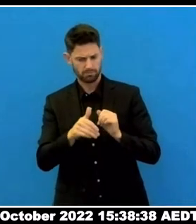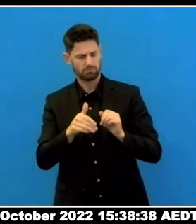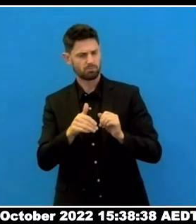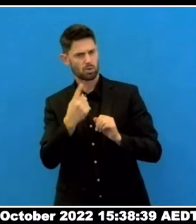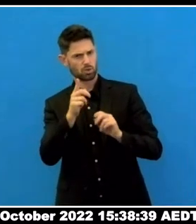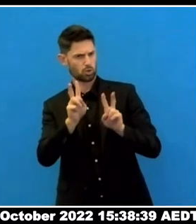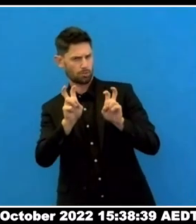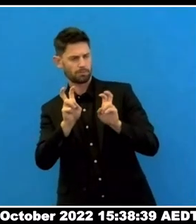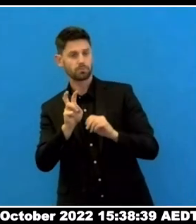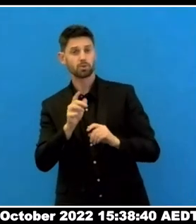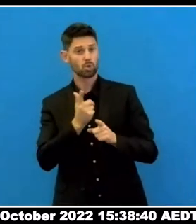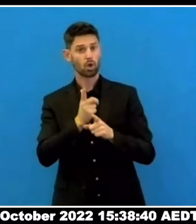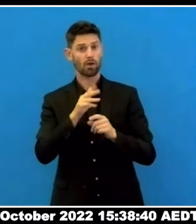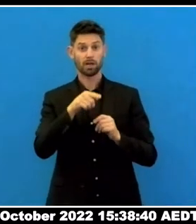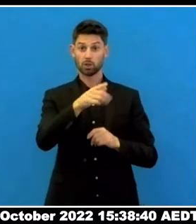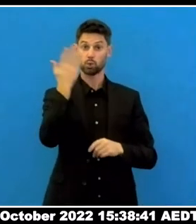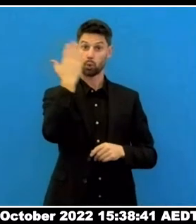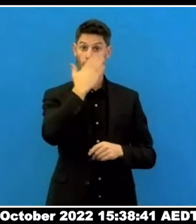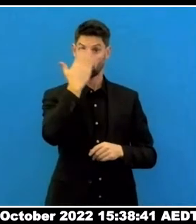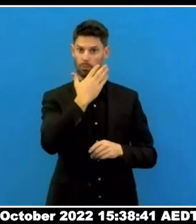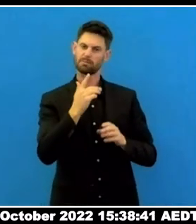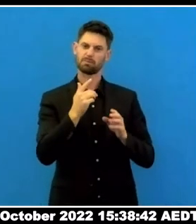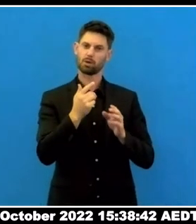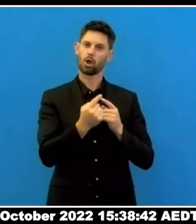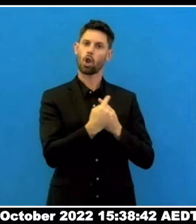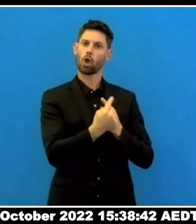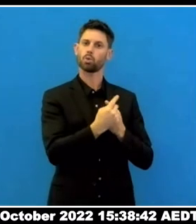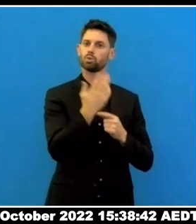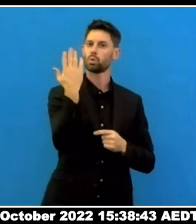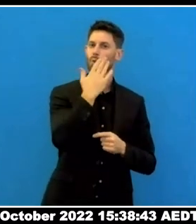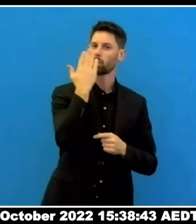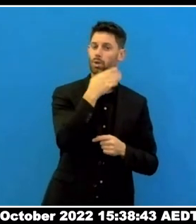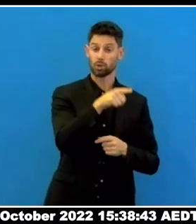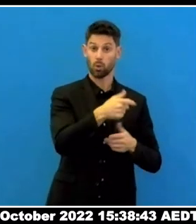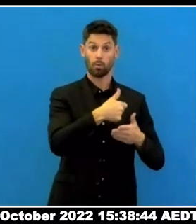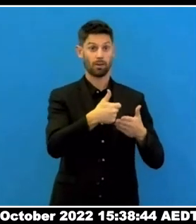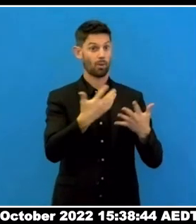the first place where a child is identified